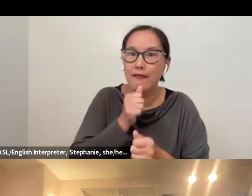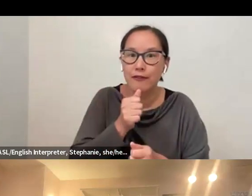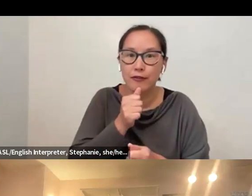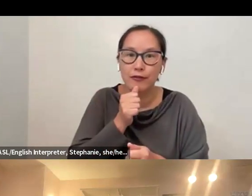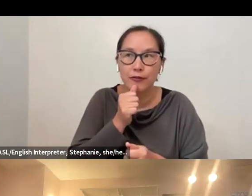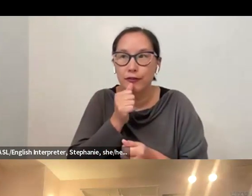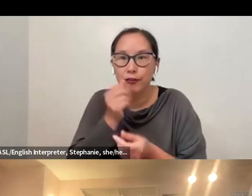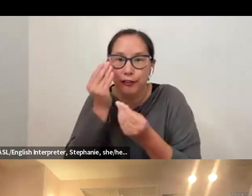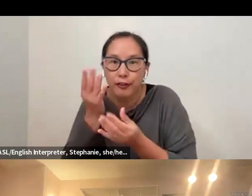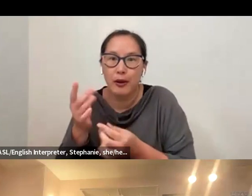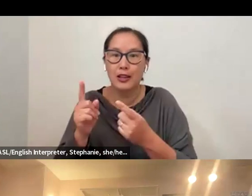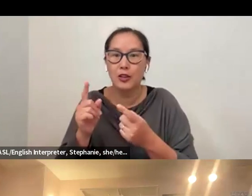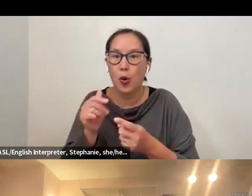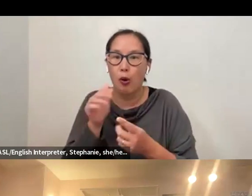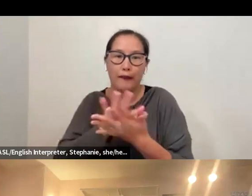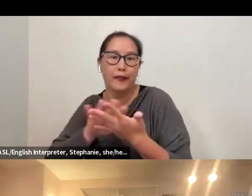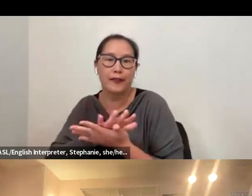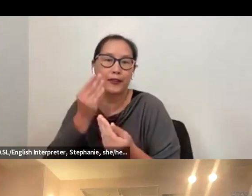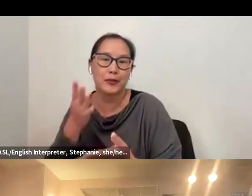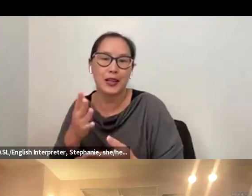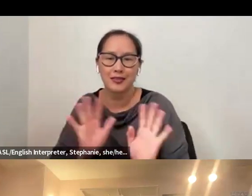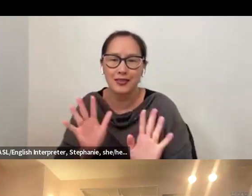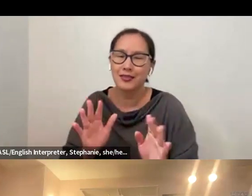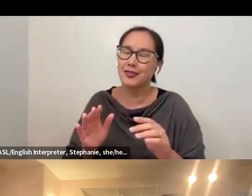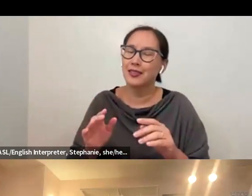their experiences of how they navigate festival spaces,